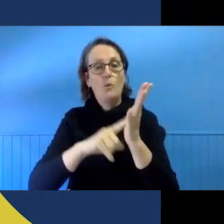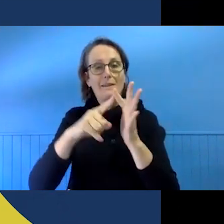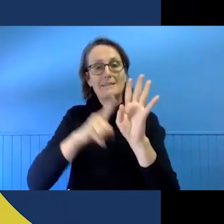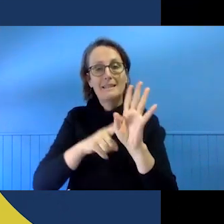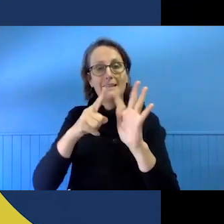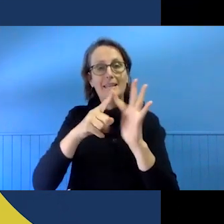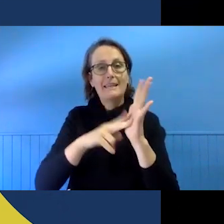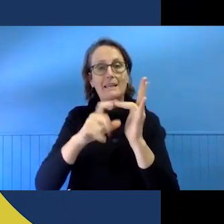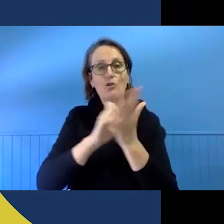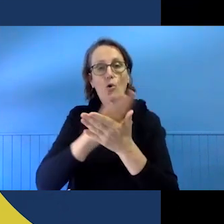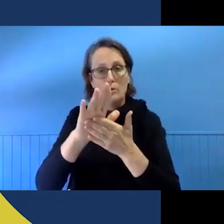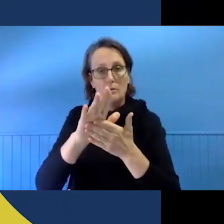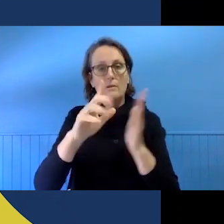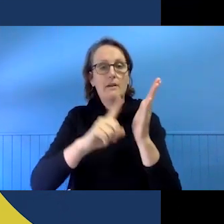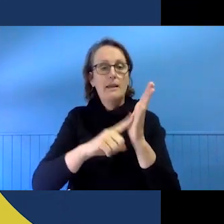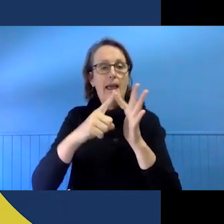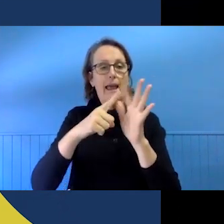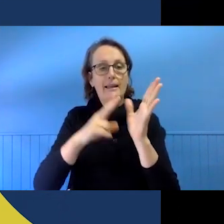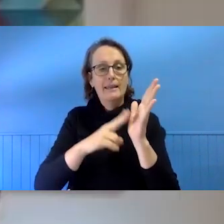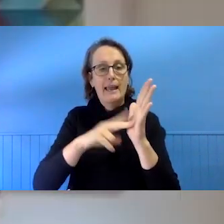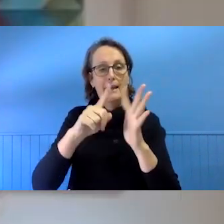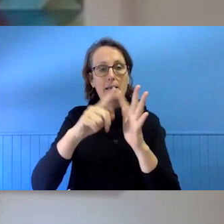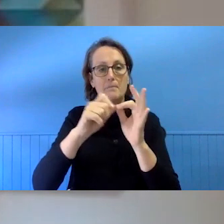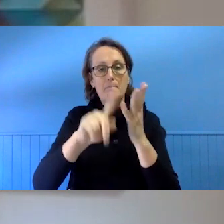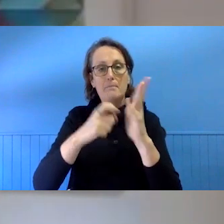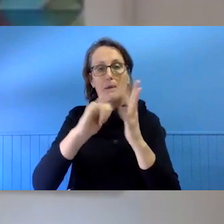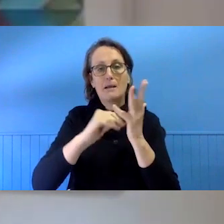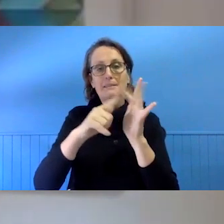Everyone is welcome. Also, we're very excited to